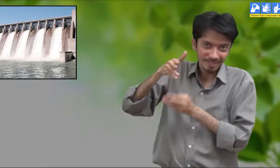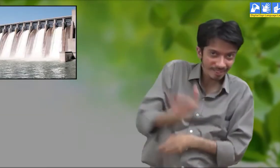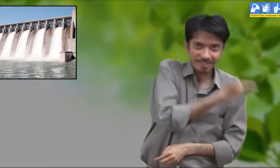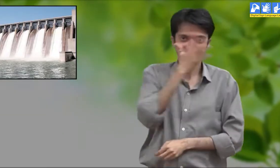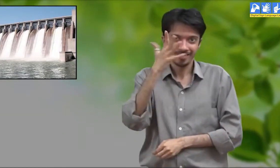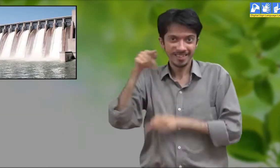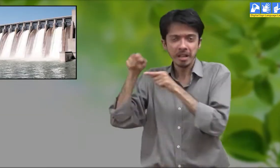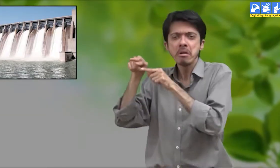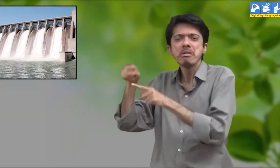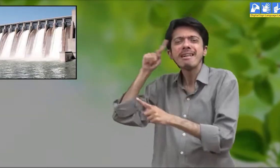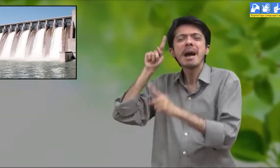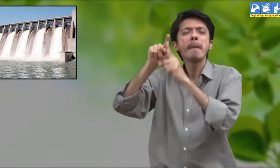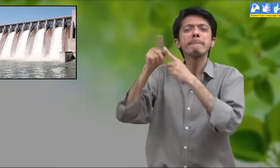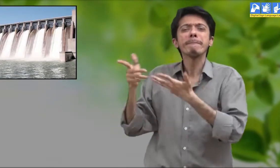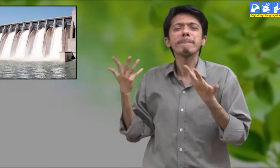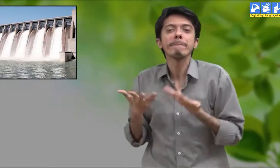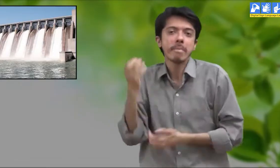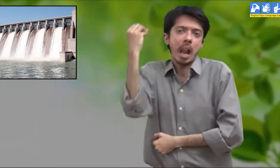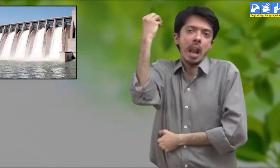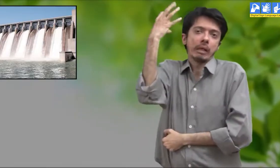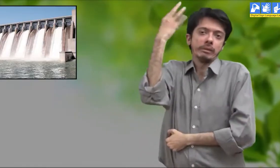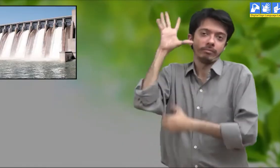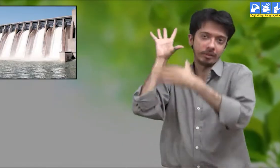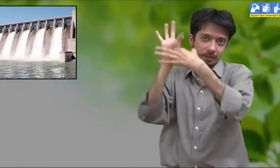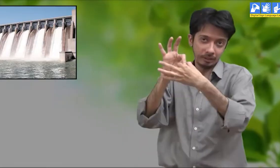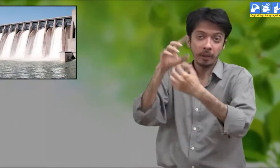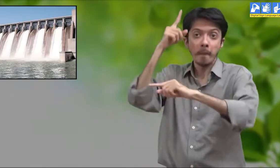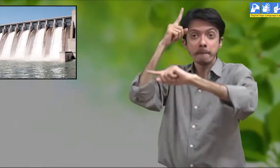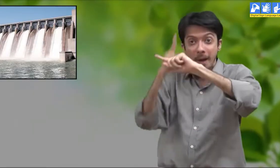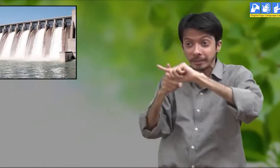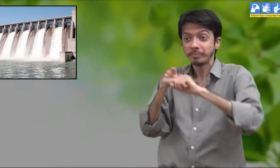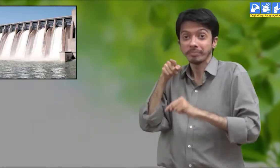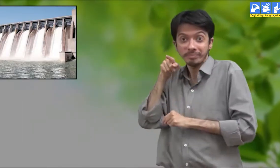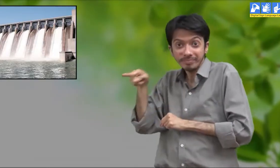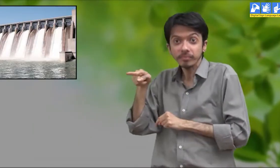which is a barrier that restricts the flow of water. They constructed these dams for generating